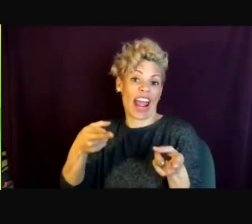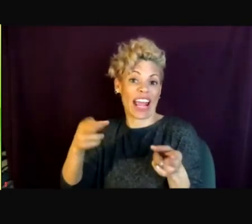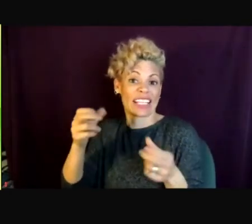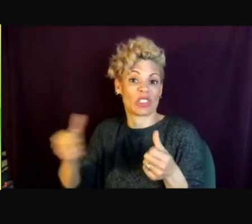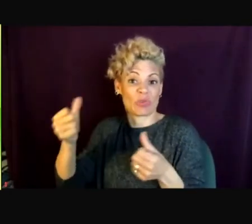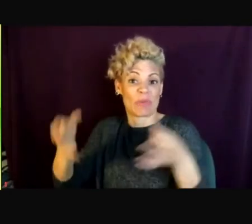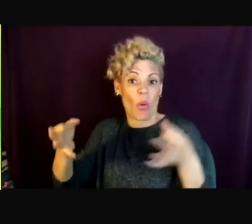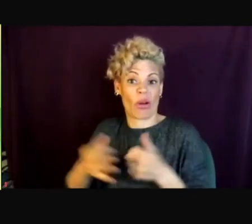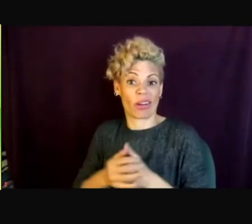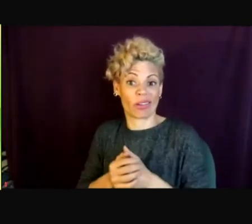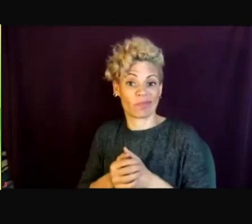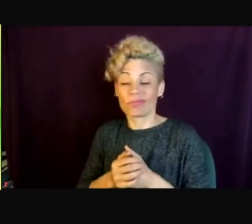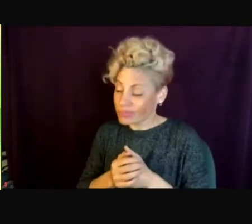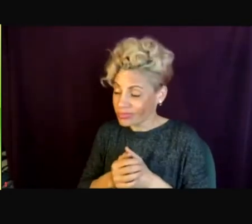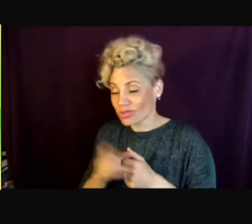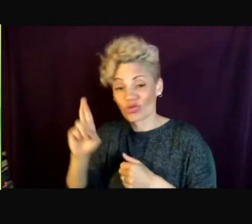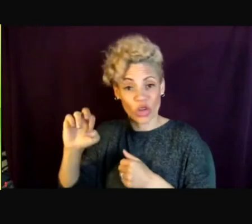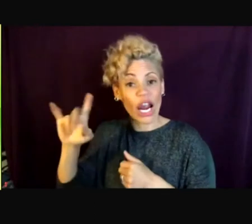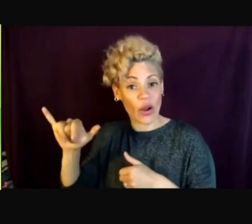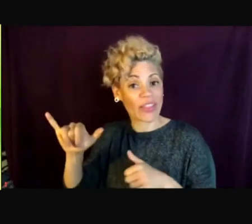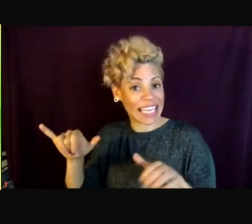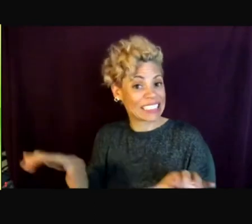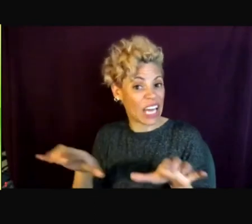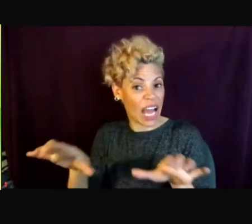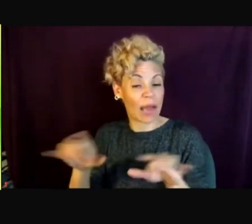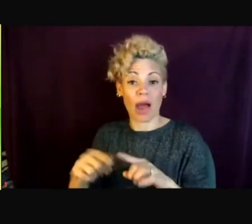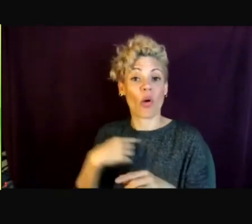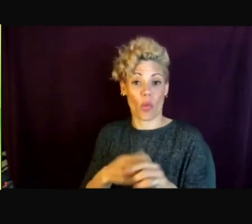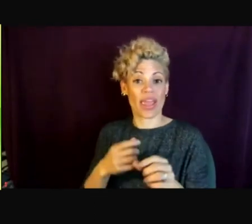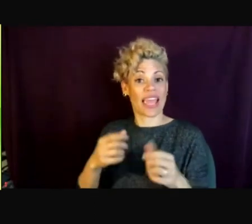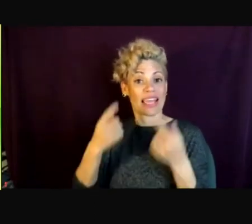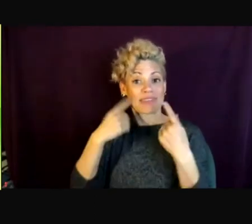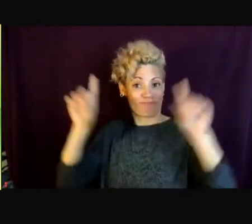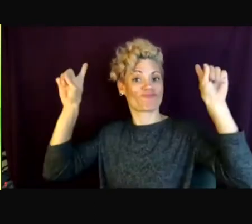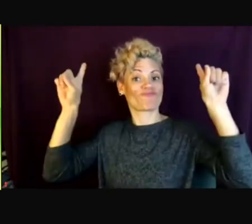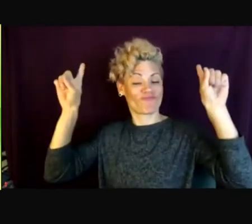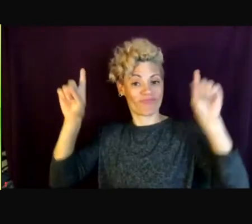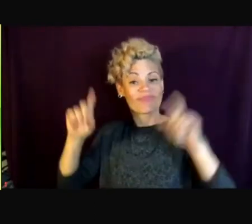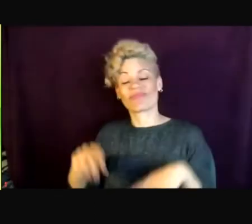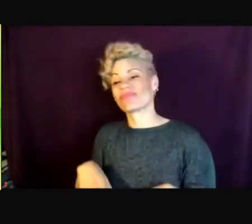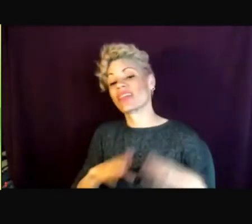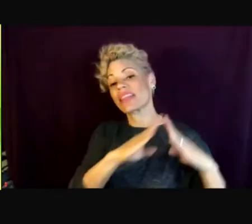But we did, and it was pretty unanimous on both the House and Senate side. So we got that through.